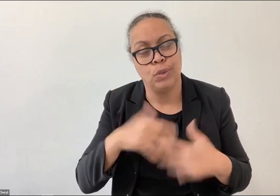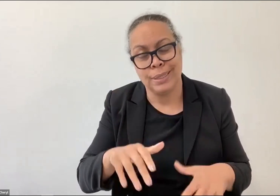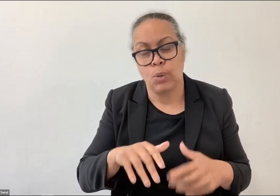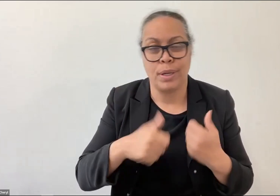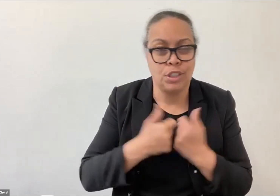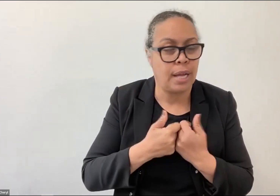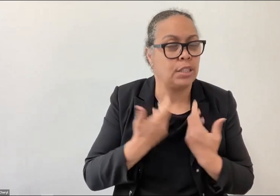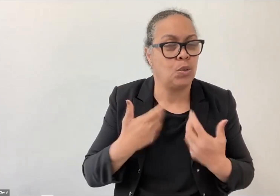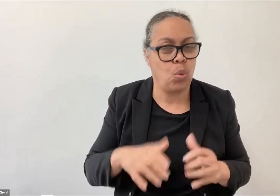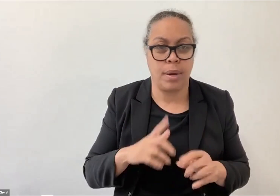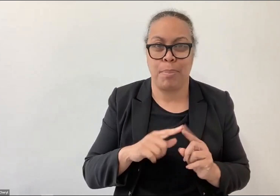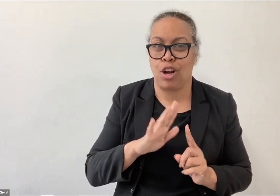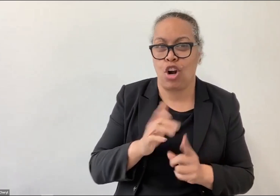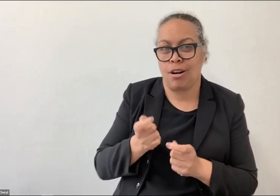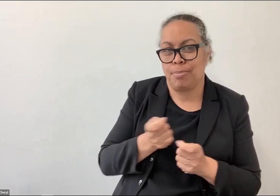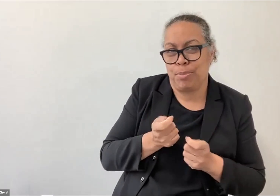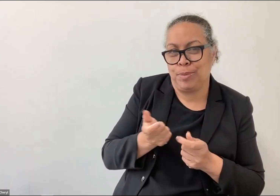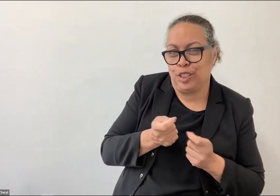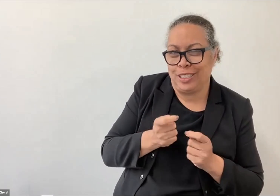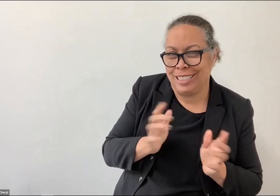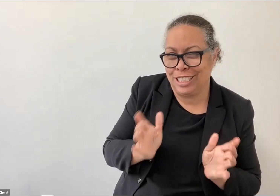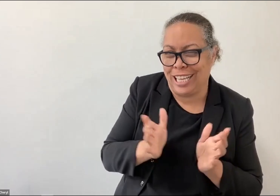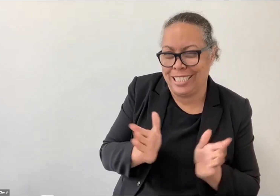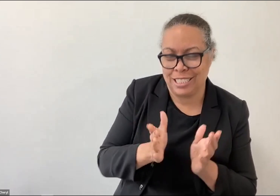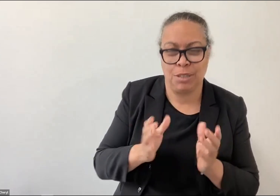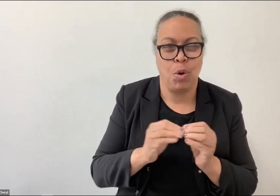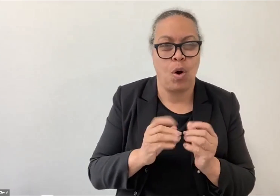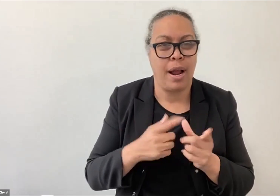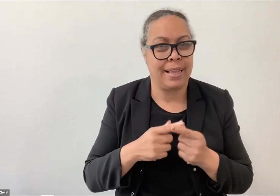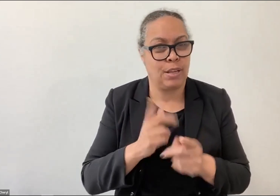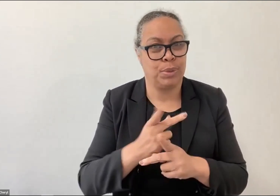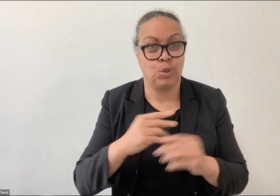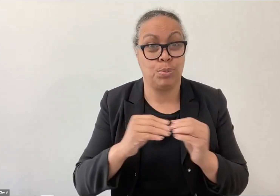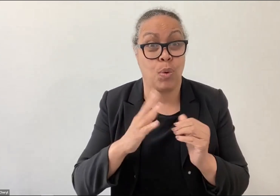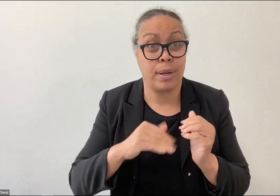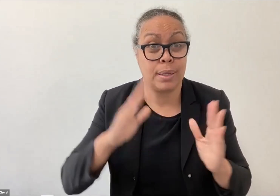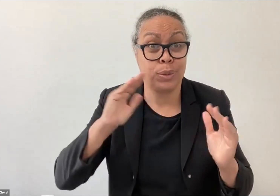But she had that magic to put you a little bit further, and then you produced more than you ever thought.